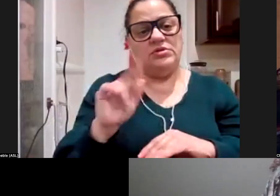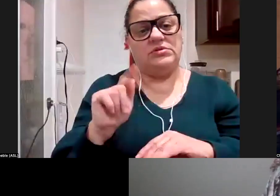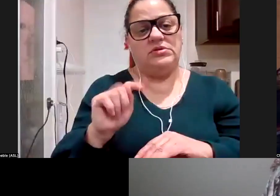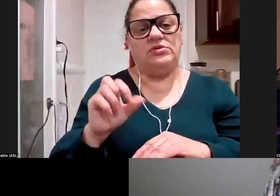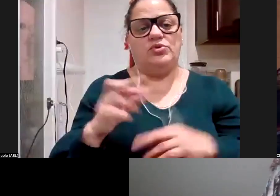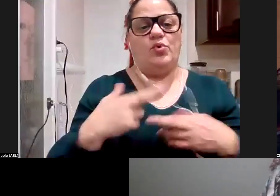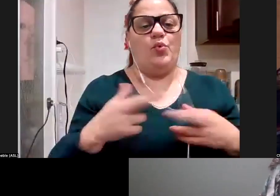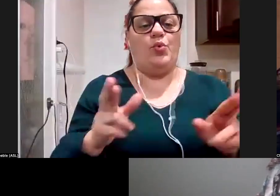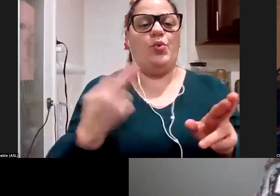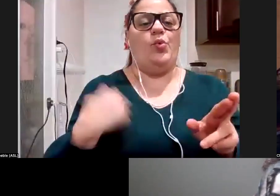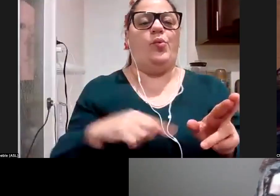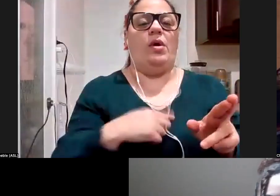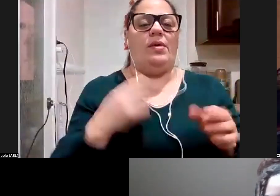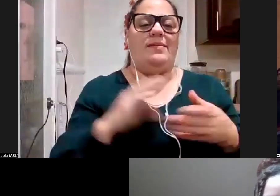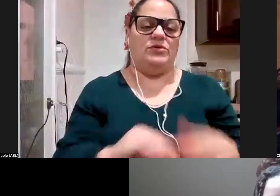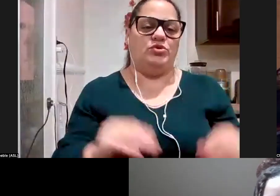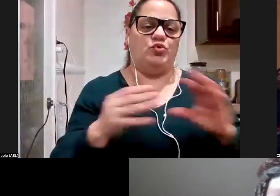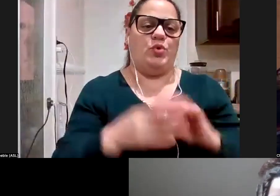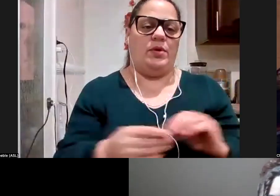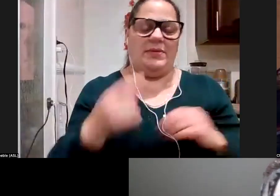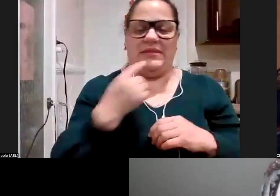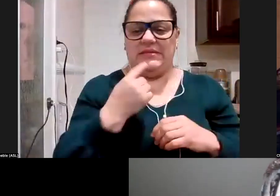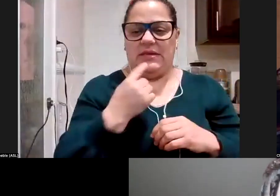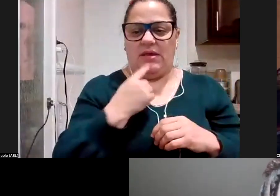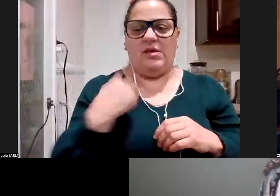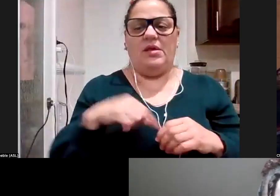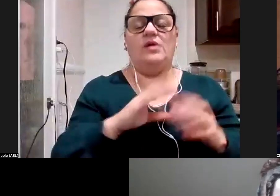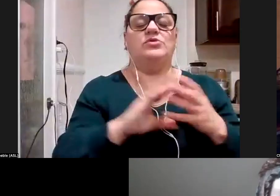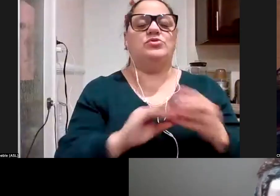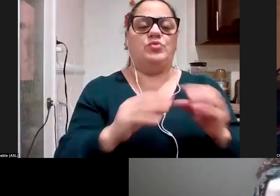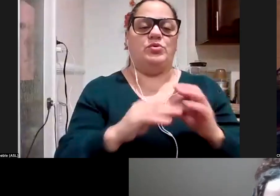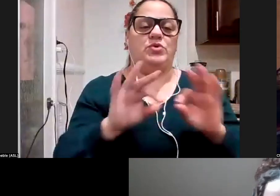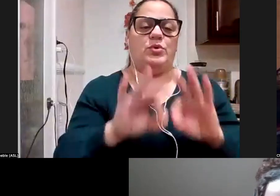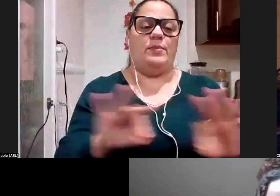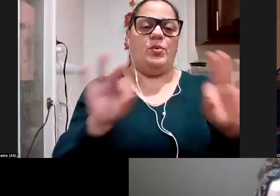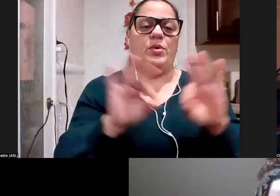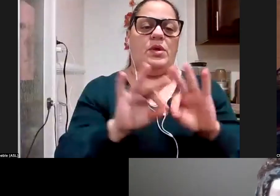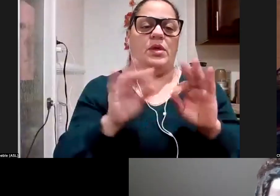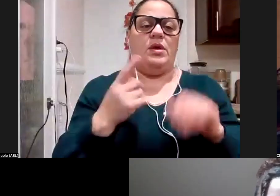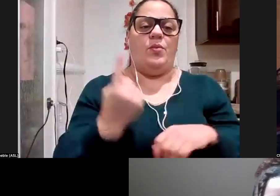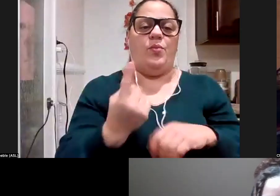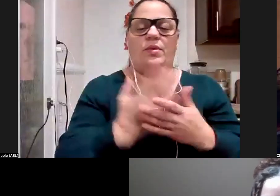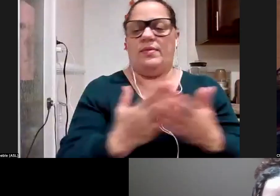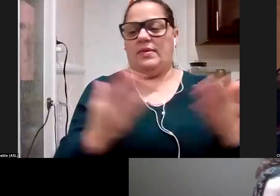that we all have a story to tell. Our stories are important. Uh, one of the things that Yoshiko and